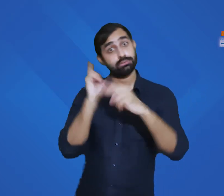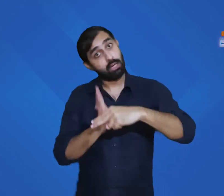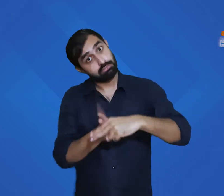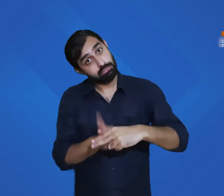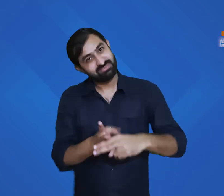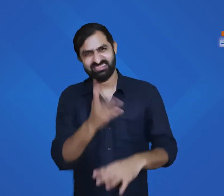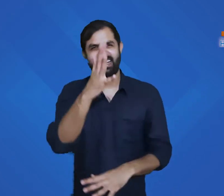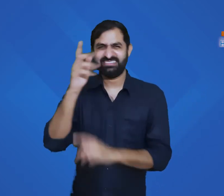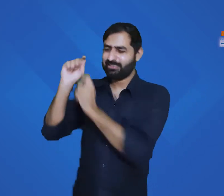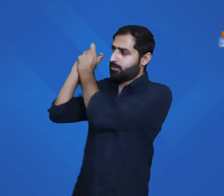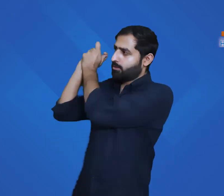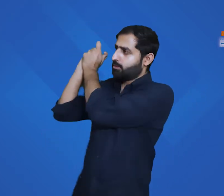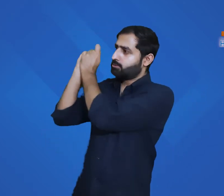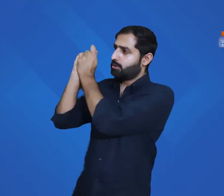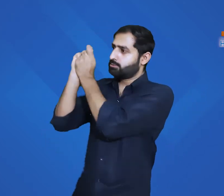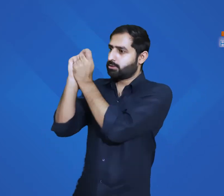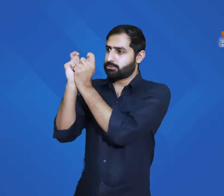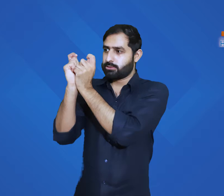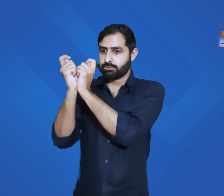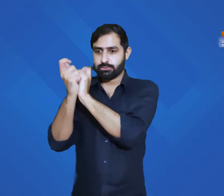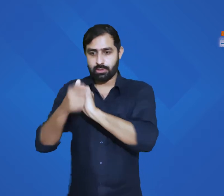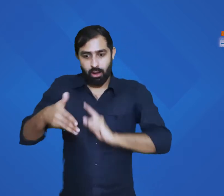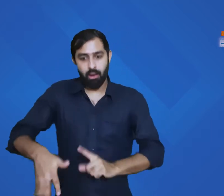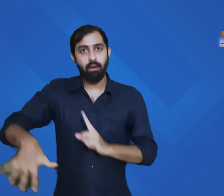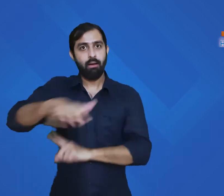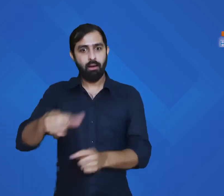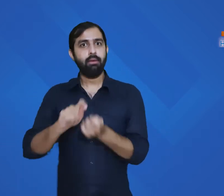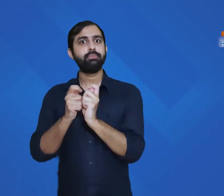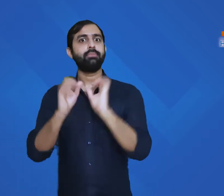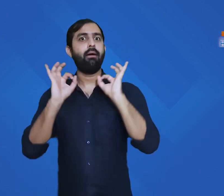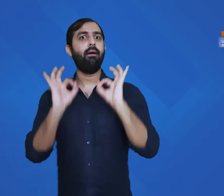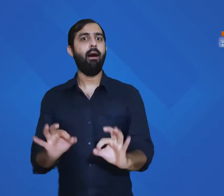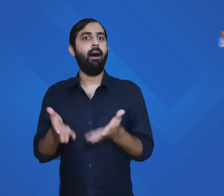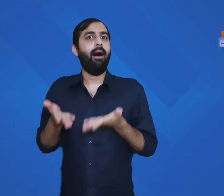But today, all those things are not the same as before. Everything is transforming day by day.